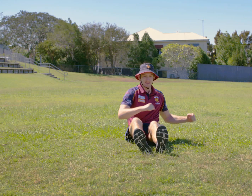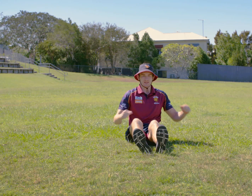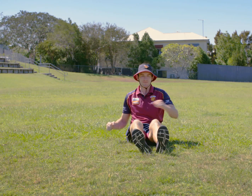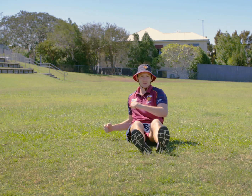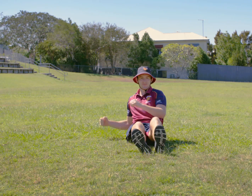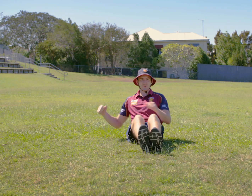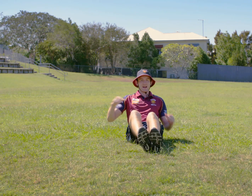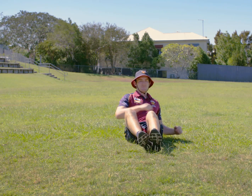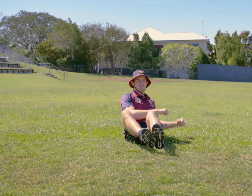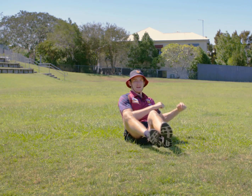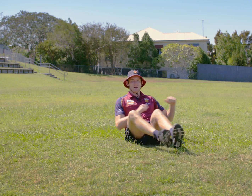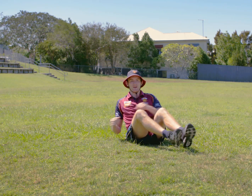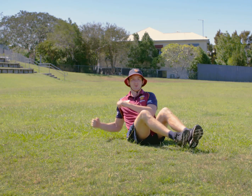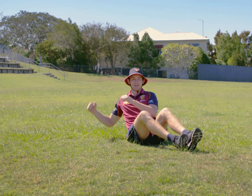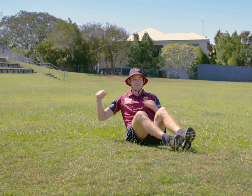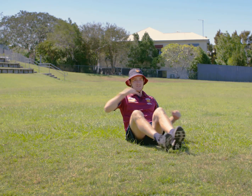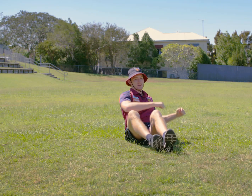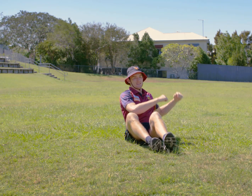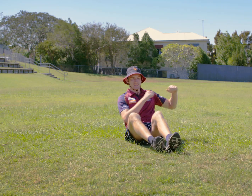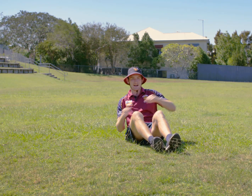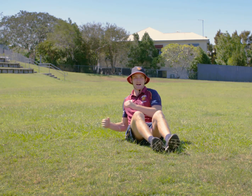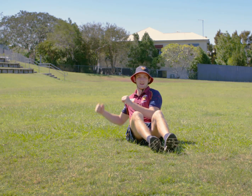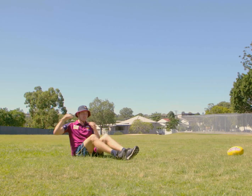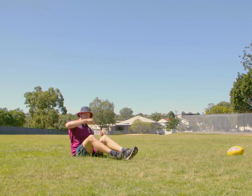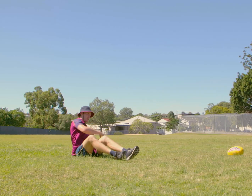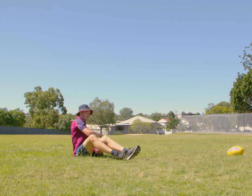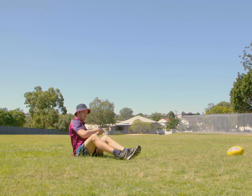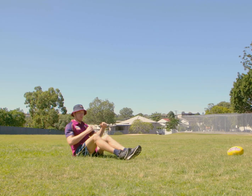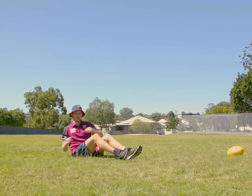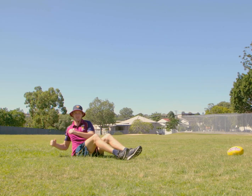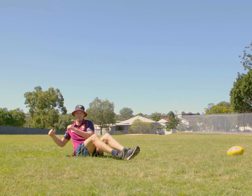getting your feet off the ground and really emphasising the movement of your trunk,